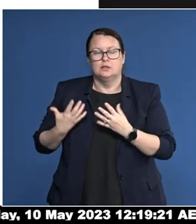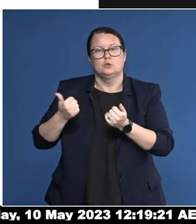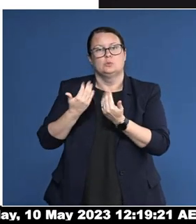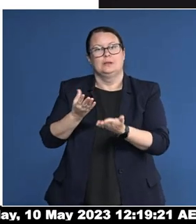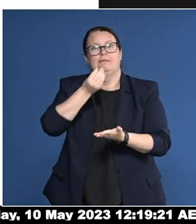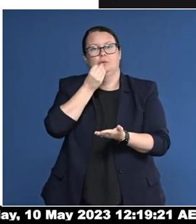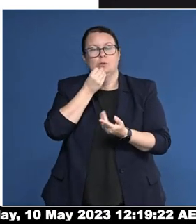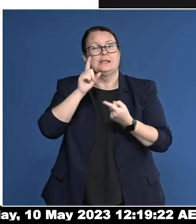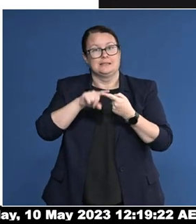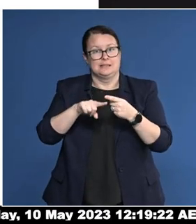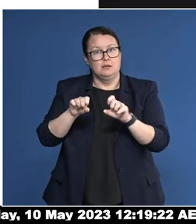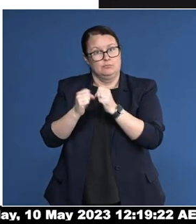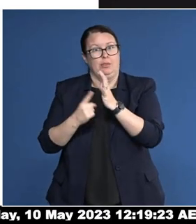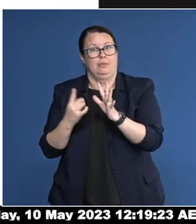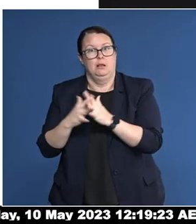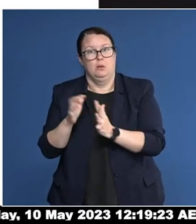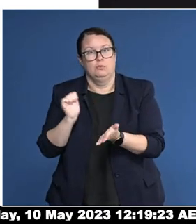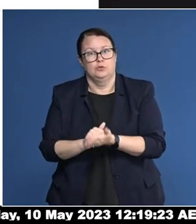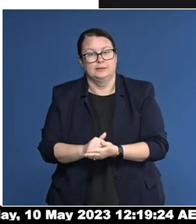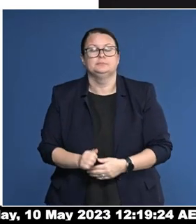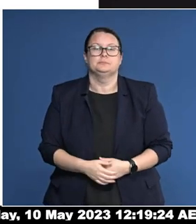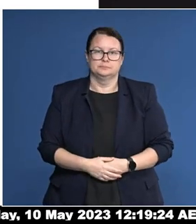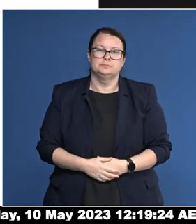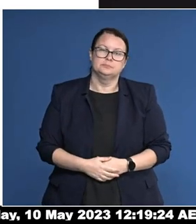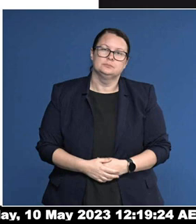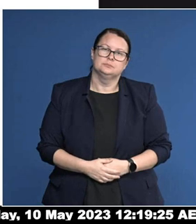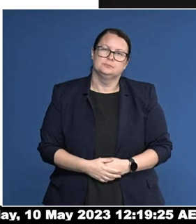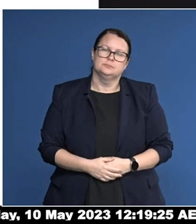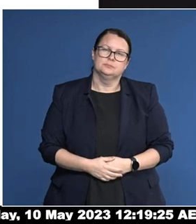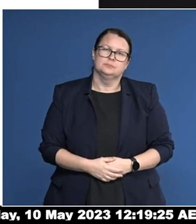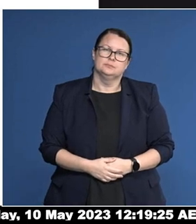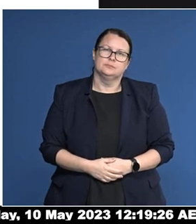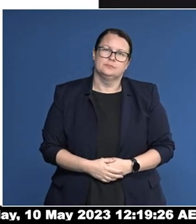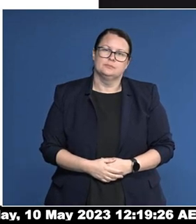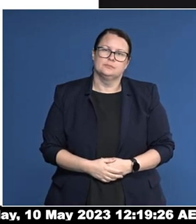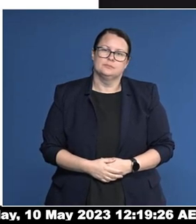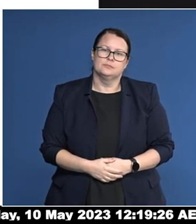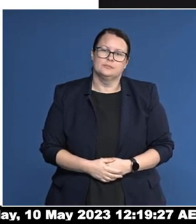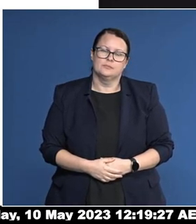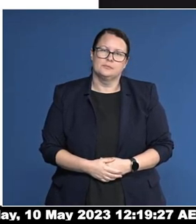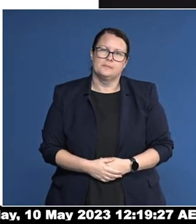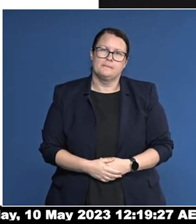the offence; is that right? Yes. MS EASTMAN: Now there's an element that the person who engages in the